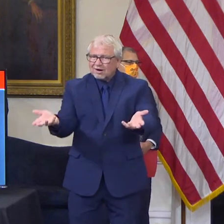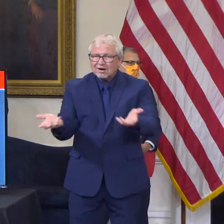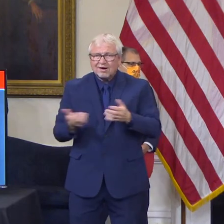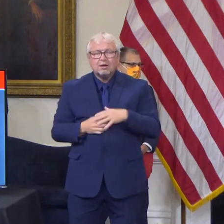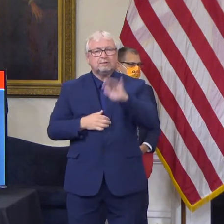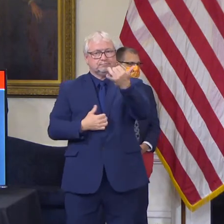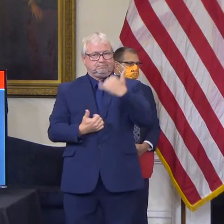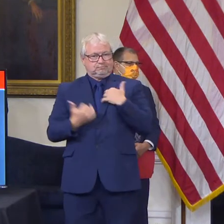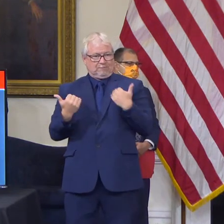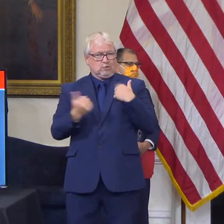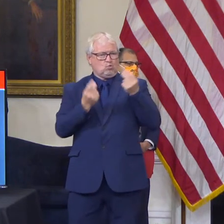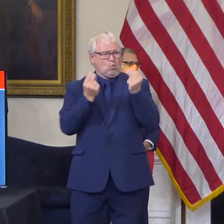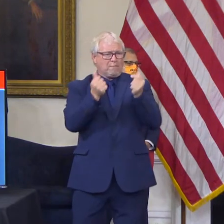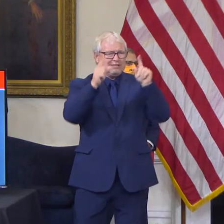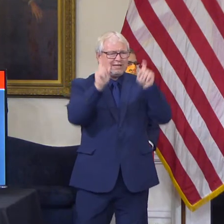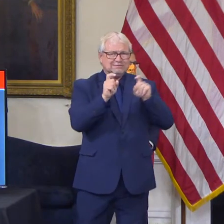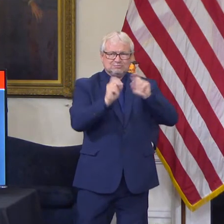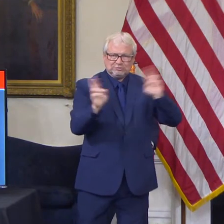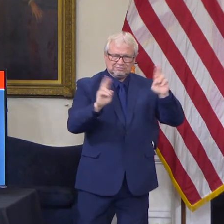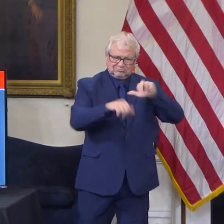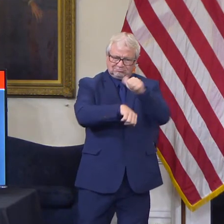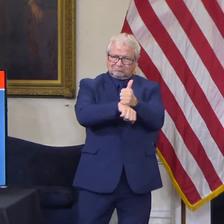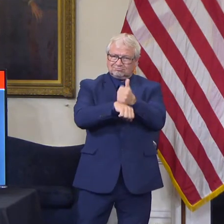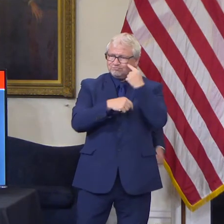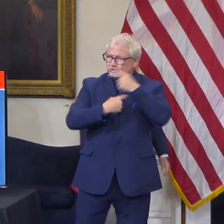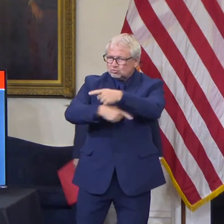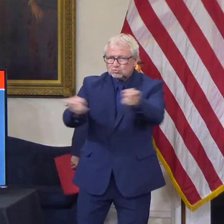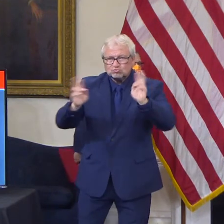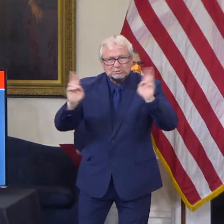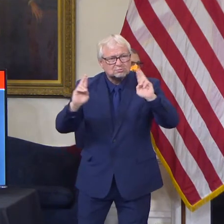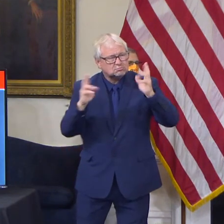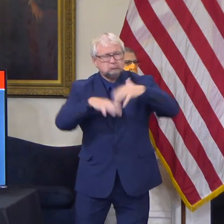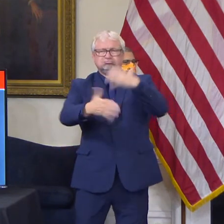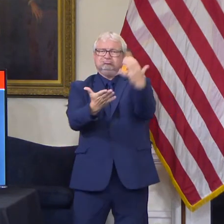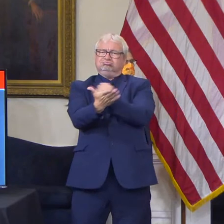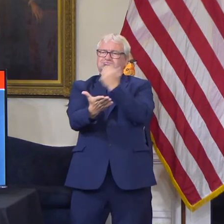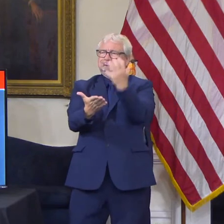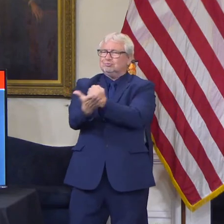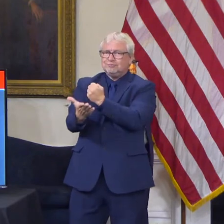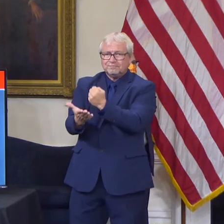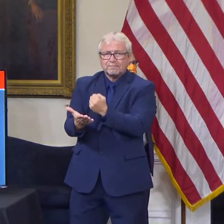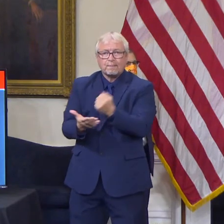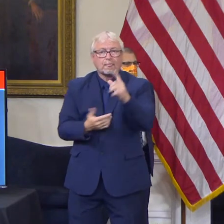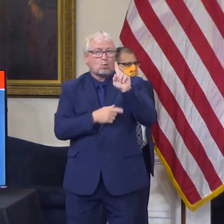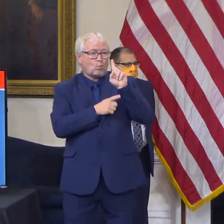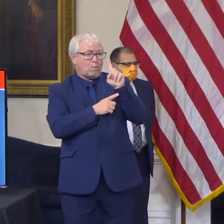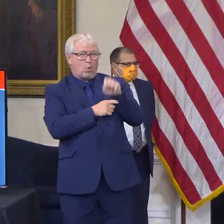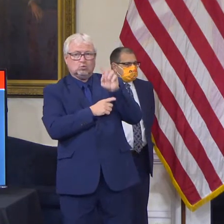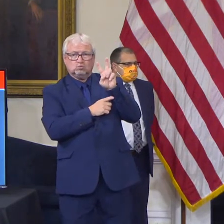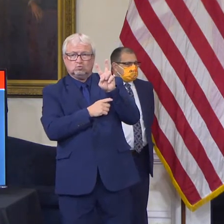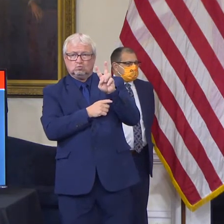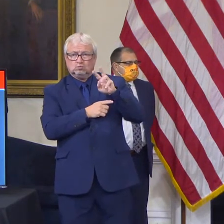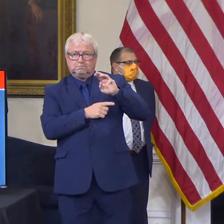additional 415,800 rapid tests available right now for schools In addition, we have provided over $2.